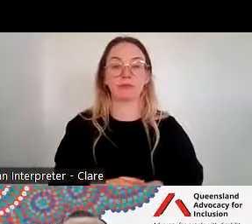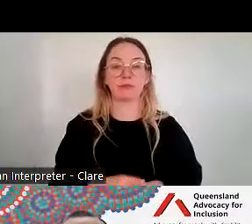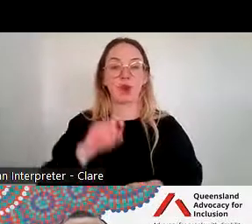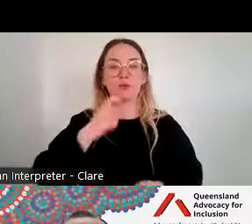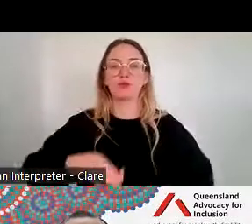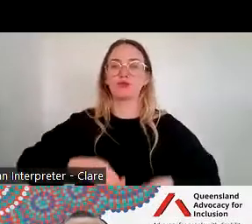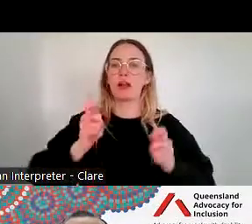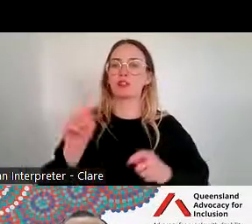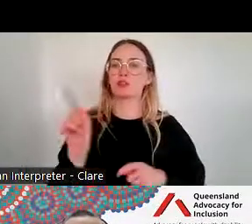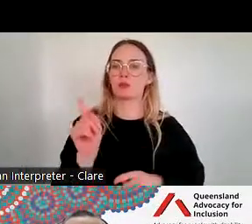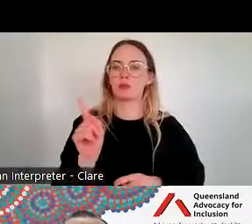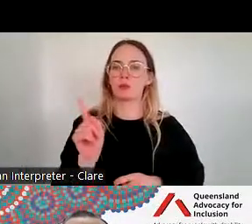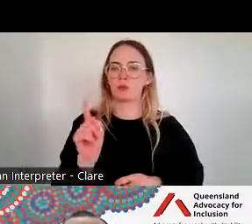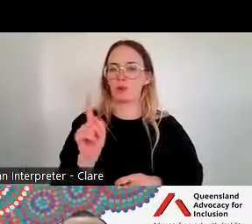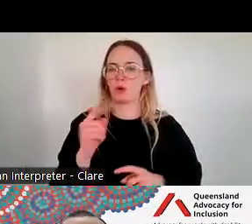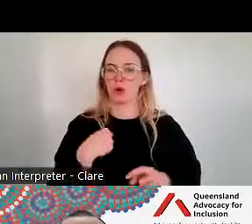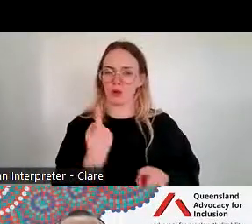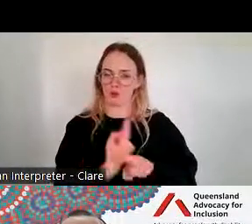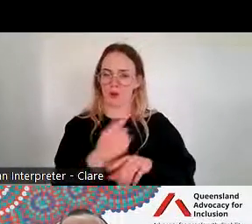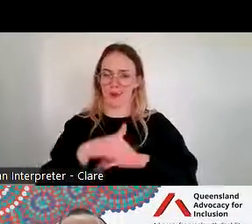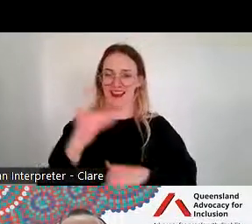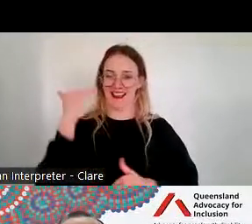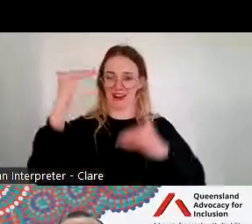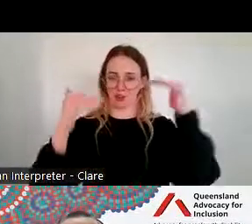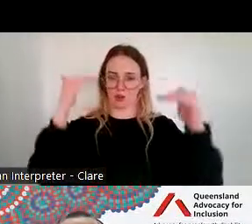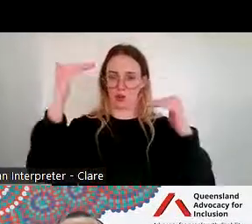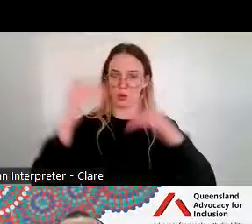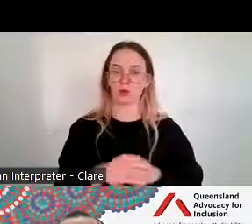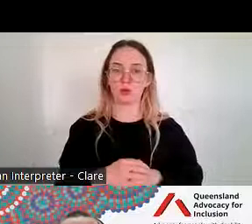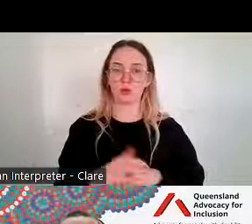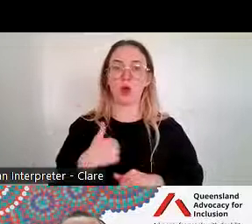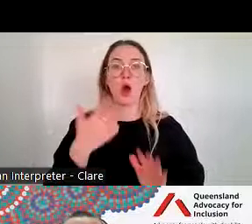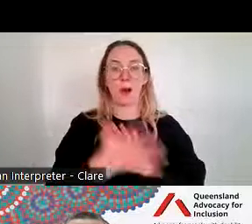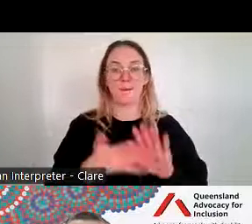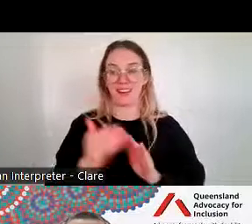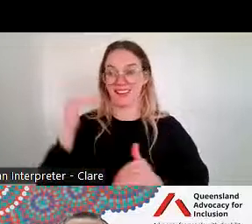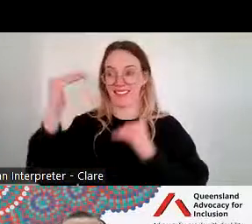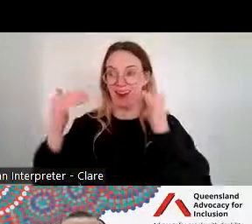Firstly, when I speak about the adult, I mean the person who is subject to the application or the